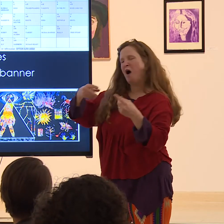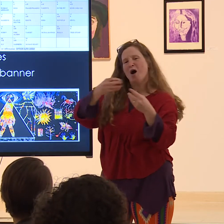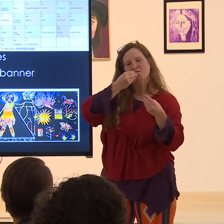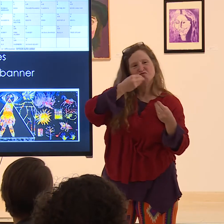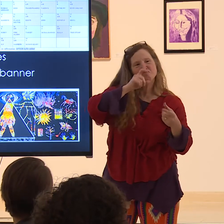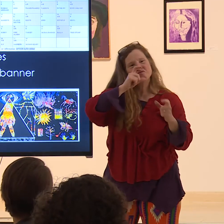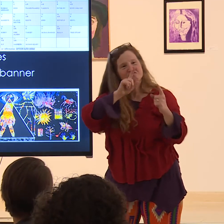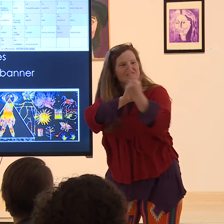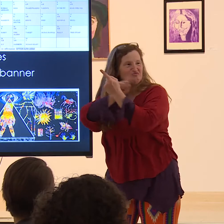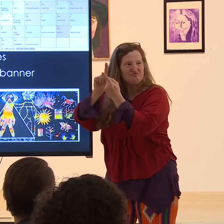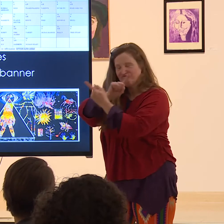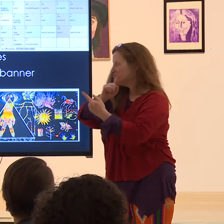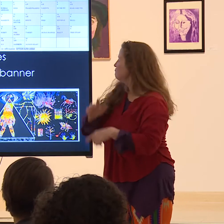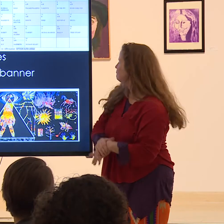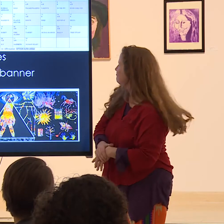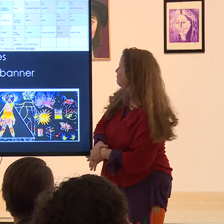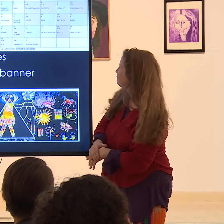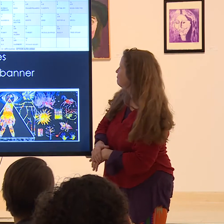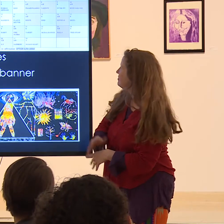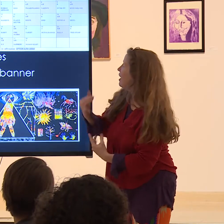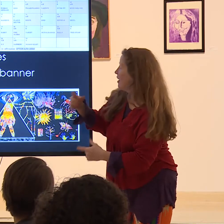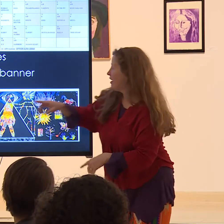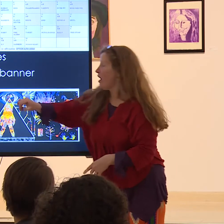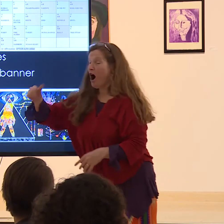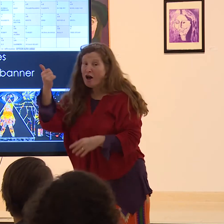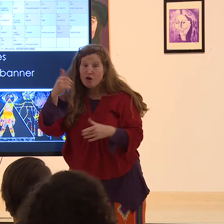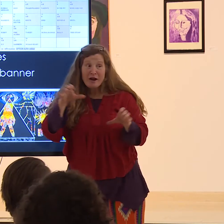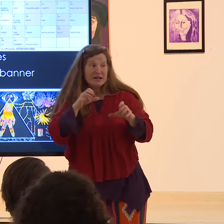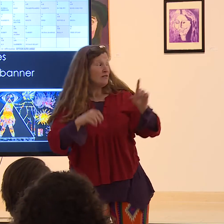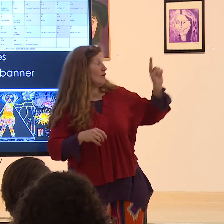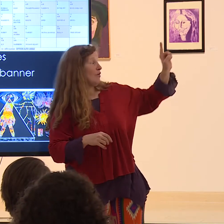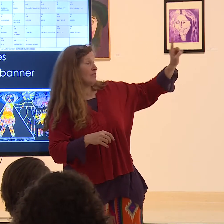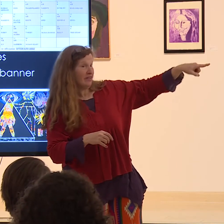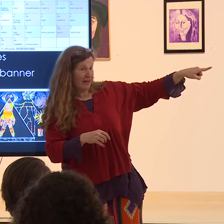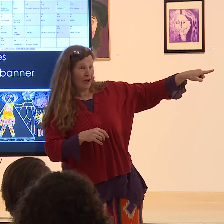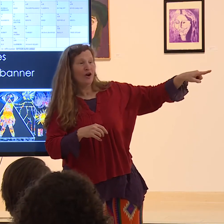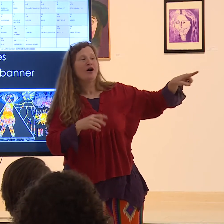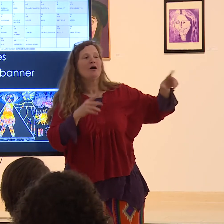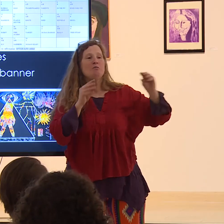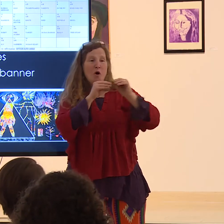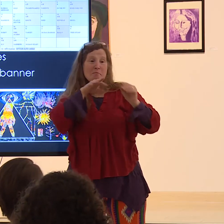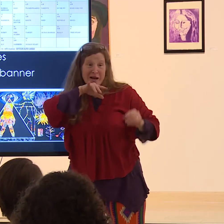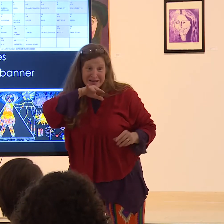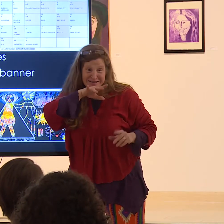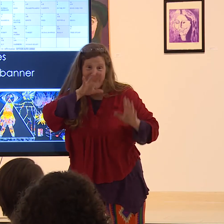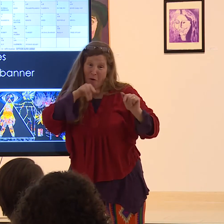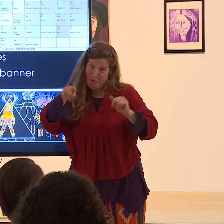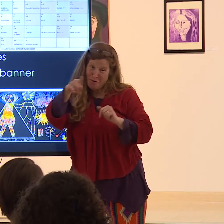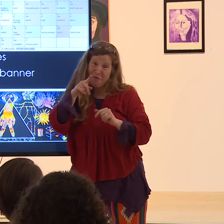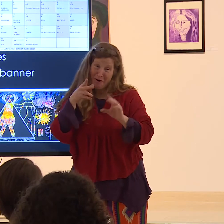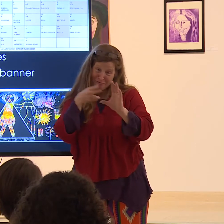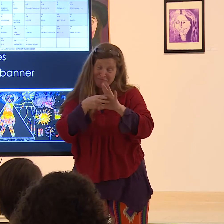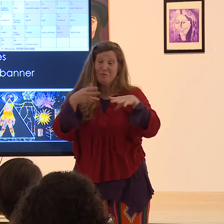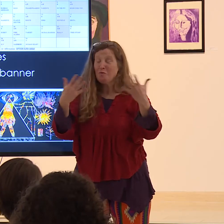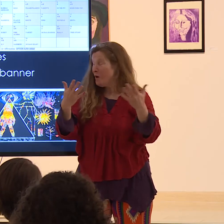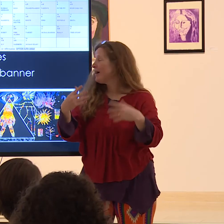We'll have a reception. Don't be shy. Give it a chance. We actually have an art activity.